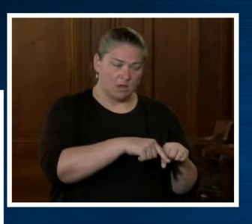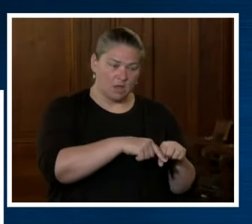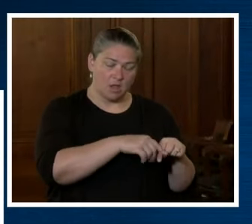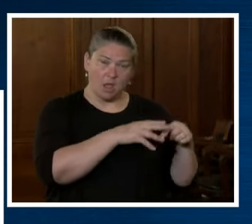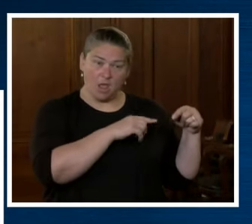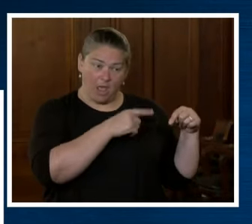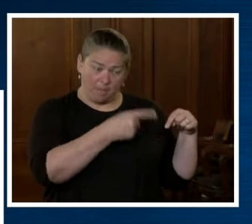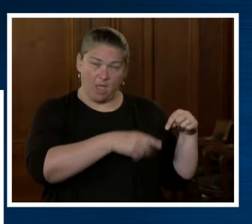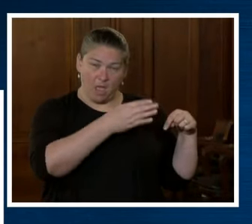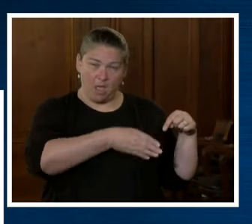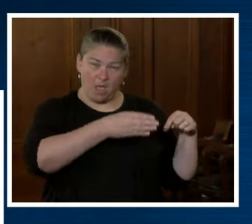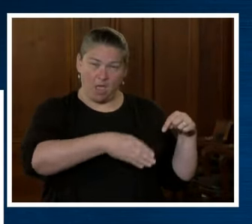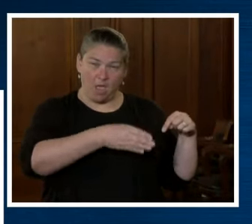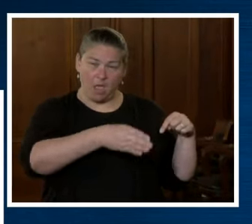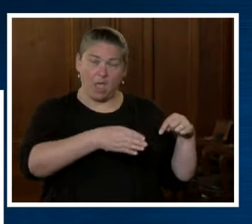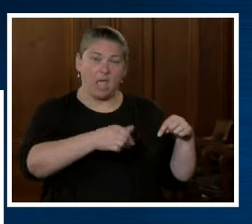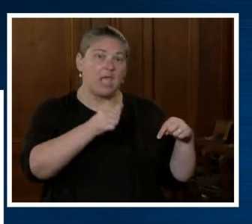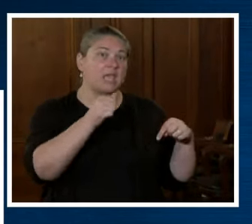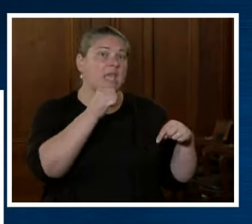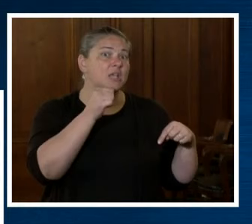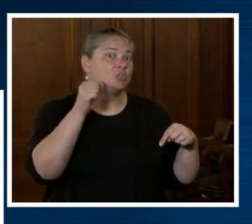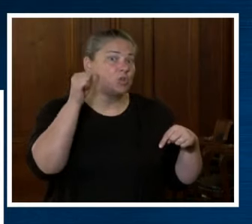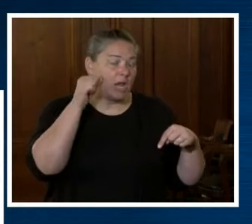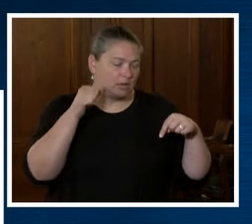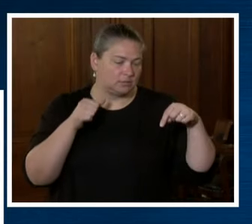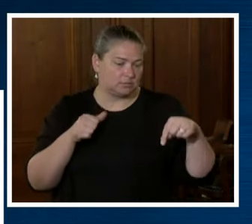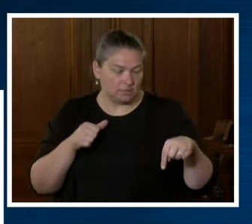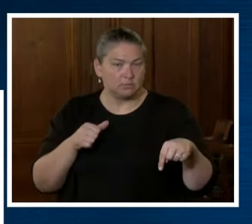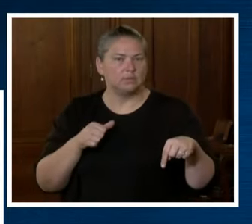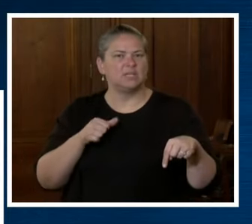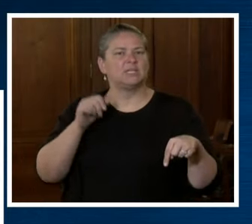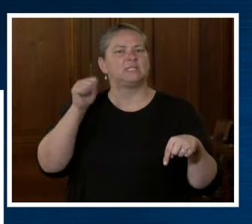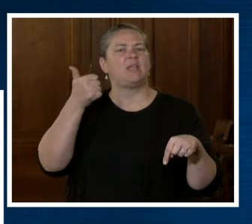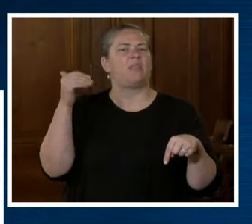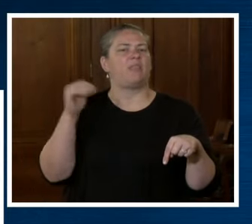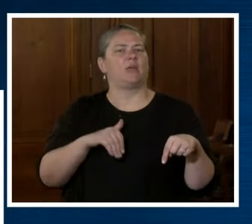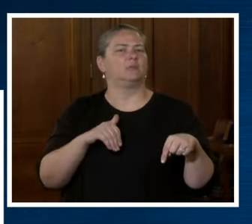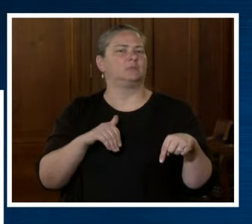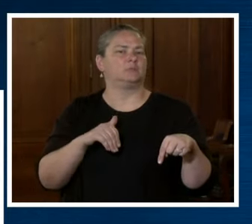CASE, WAS JUST JANUARY THE